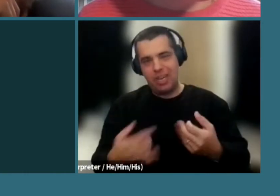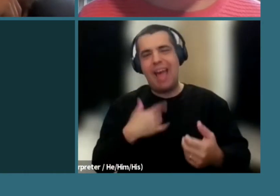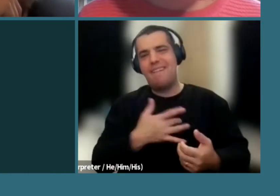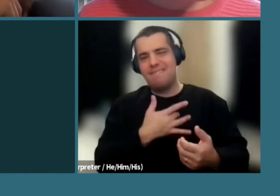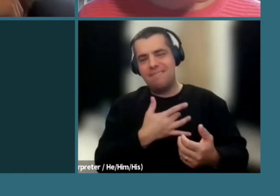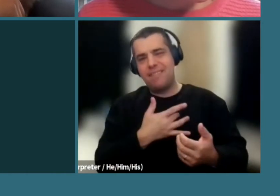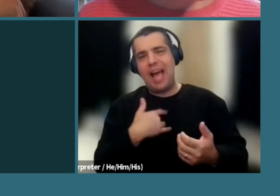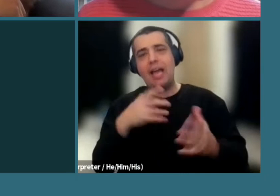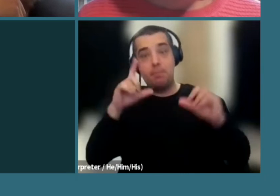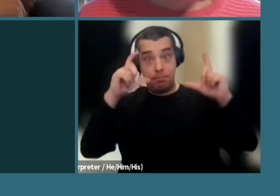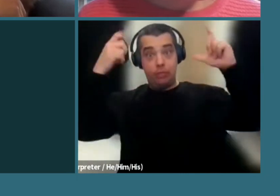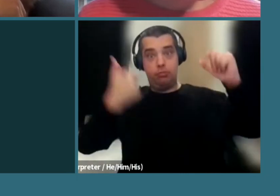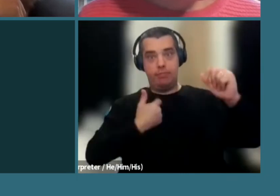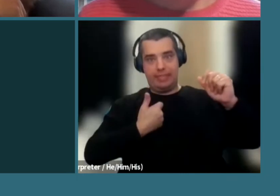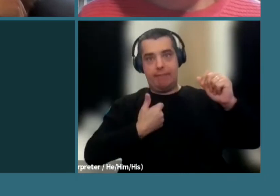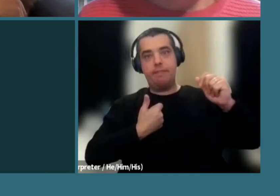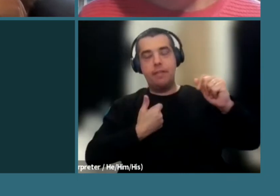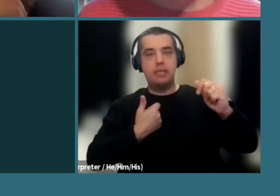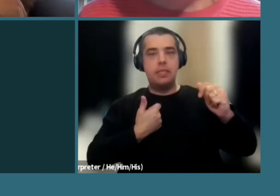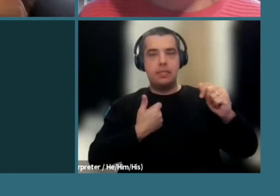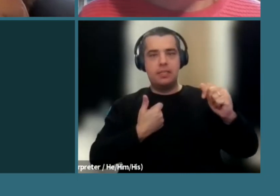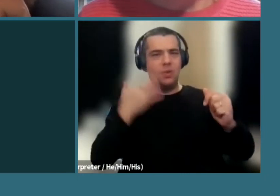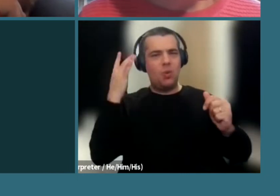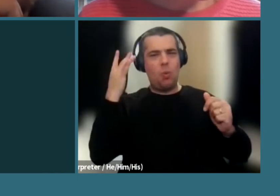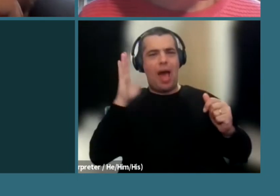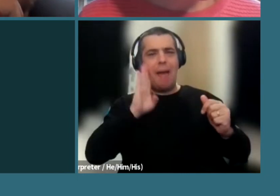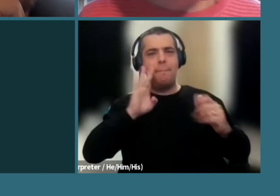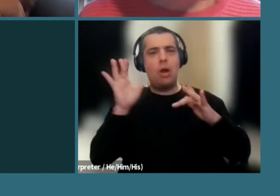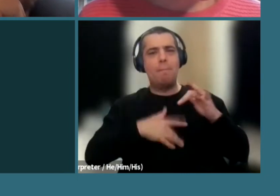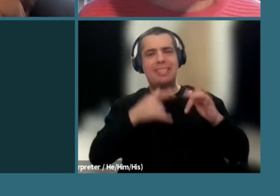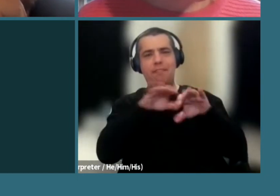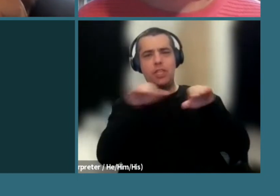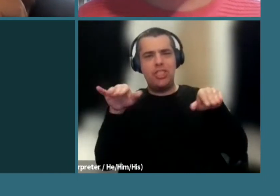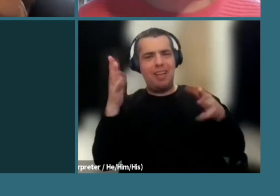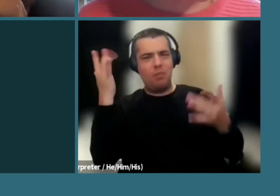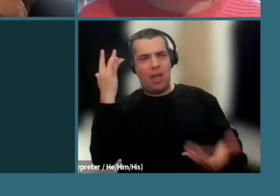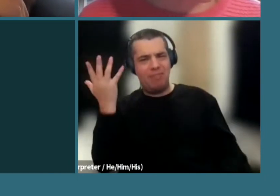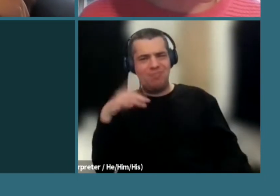took the picture because I was like, why is there beer missing from the shelf? That's weird.